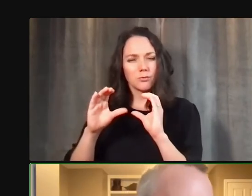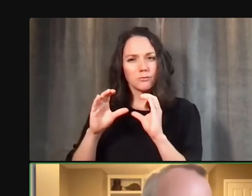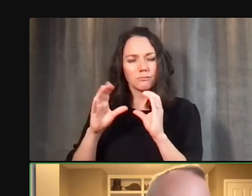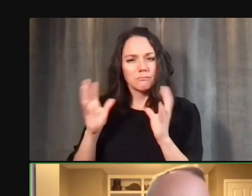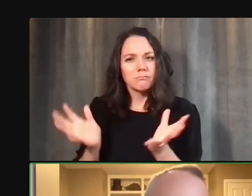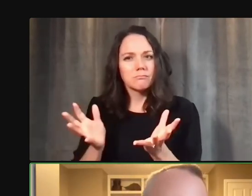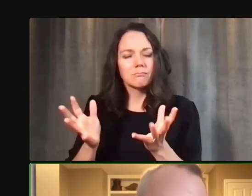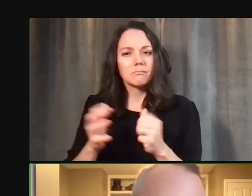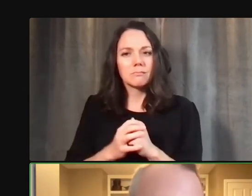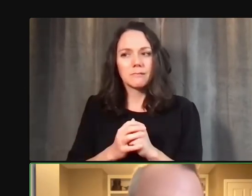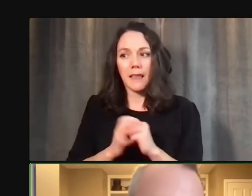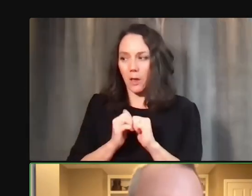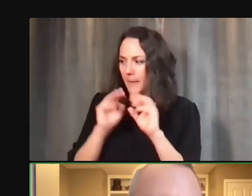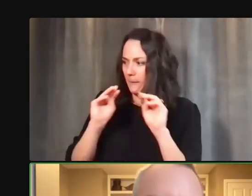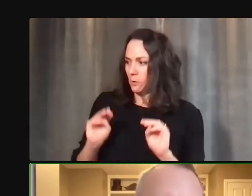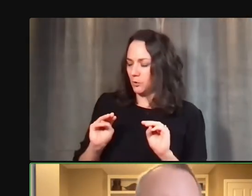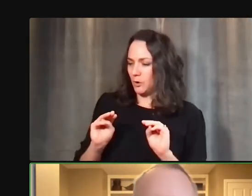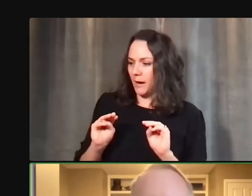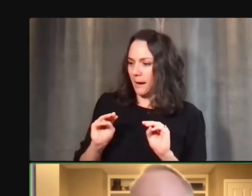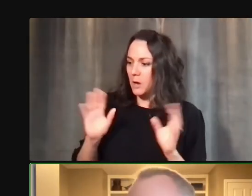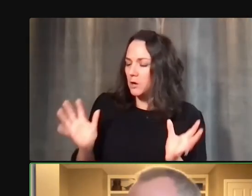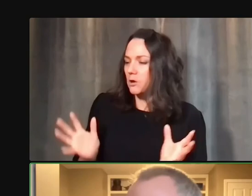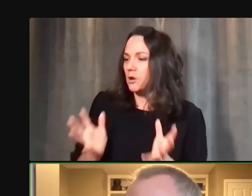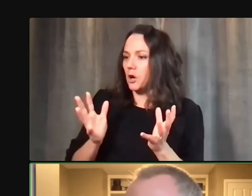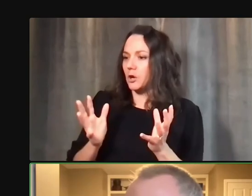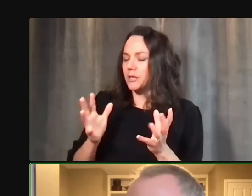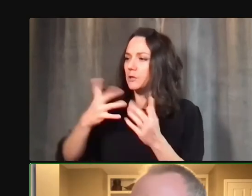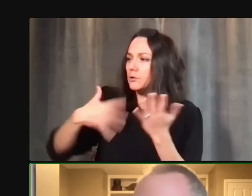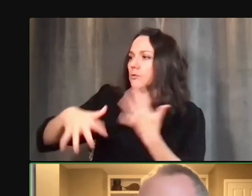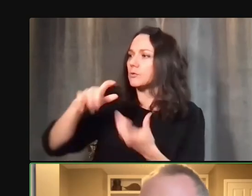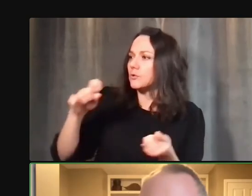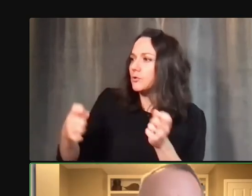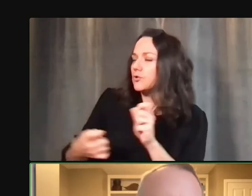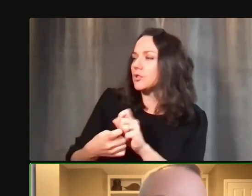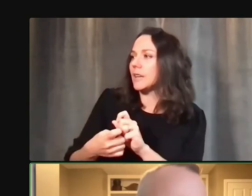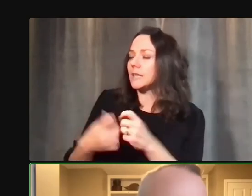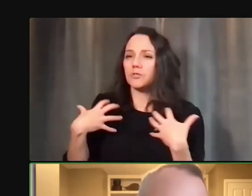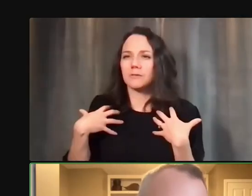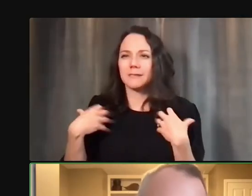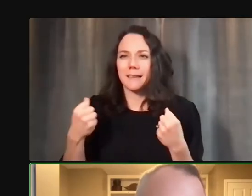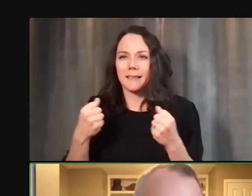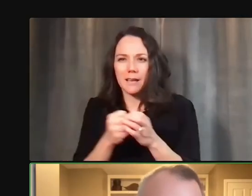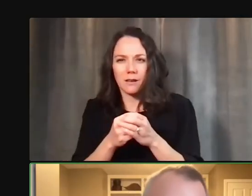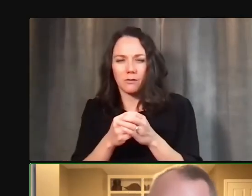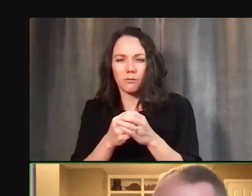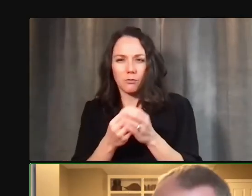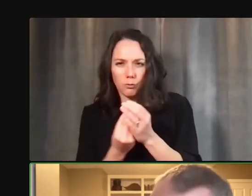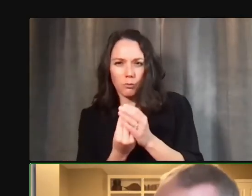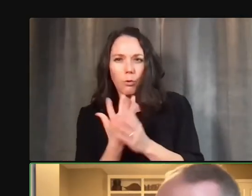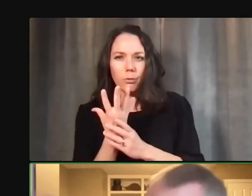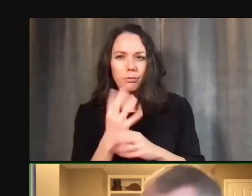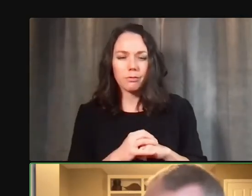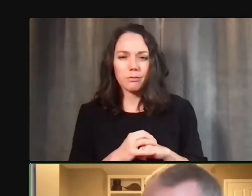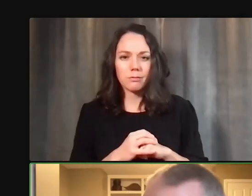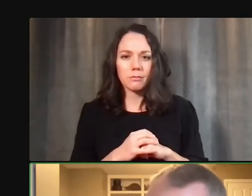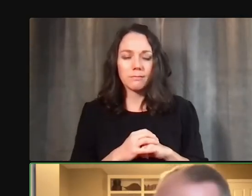that promotes social change and healing and growth? We've done a whole bunch of things that